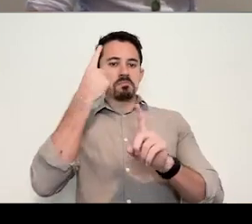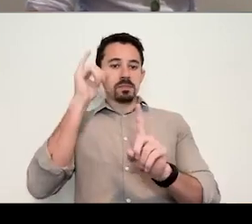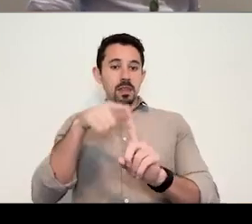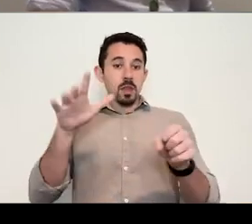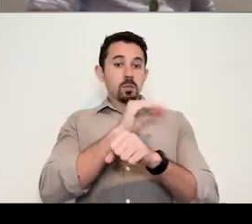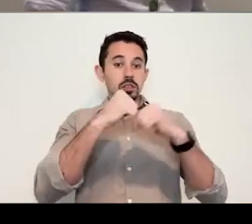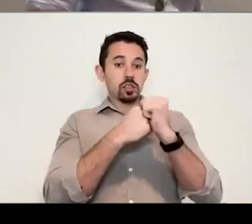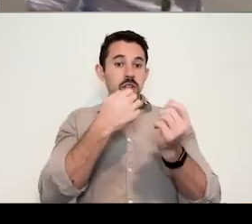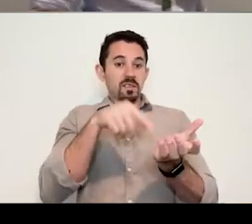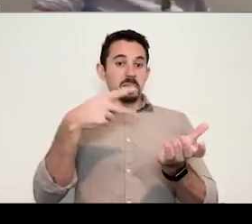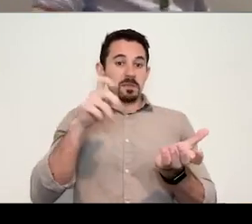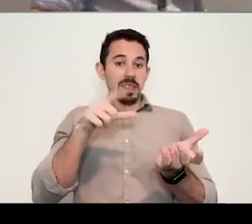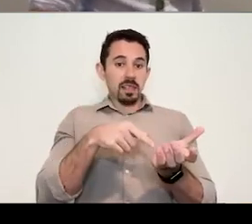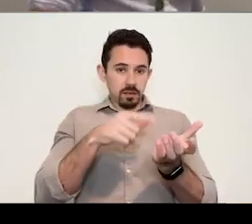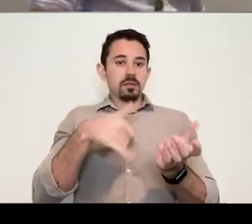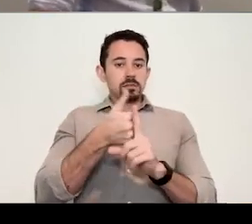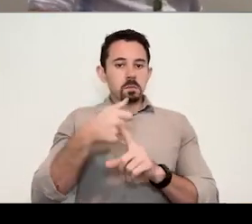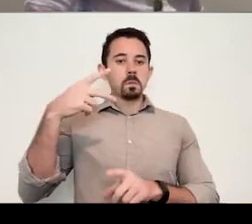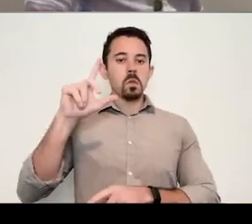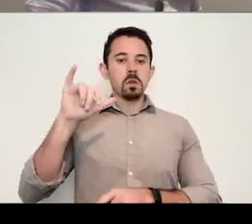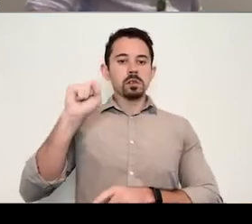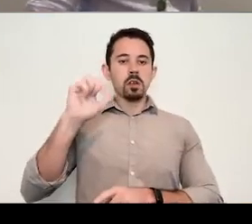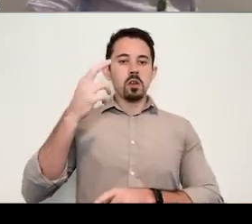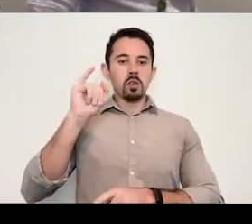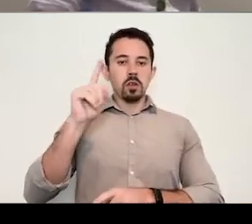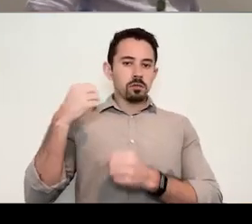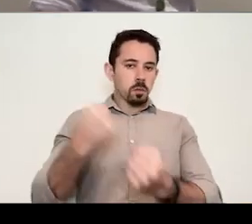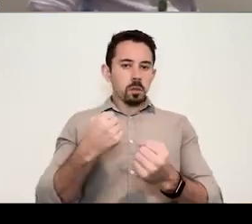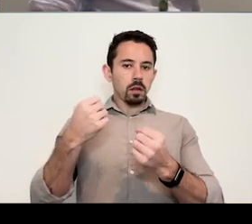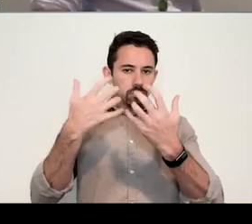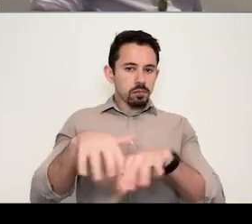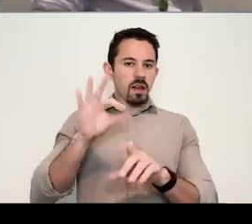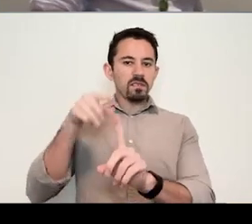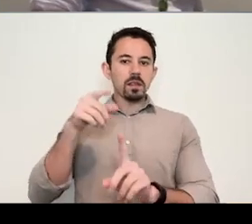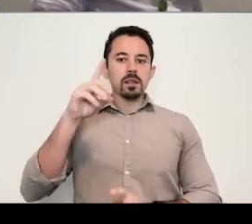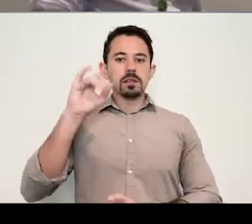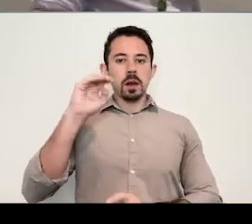a polysaccharide predominantly composed of a dimeric repeat of alpha 1,4 GalNac